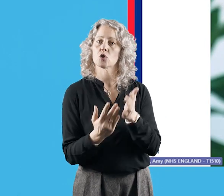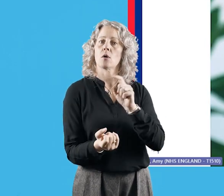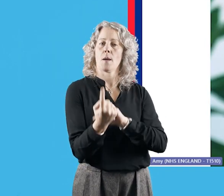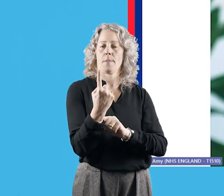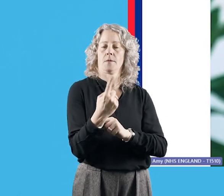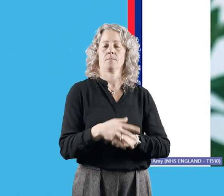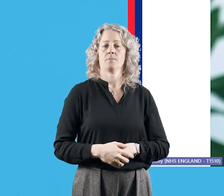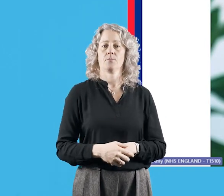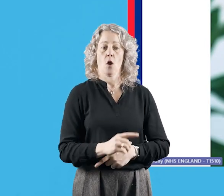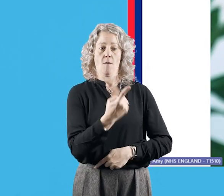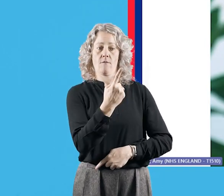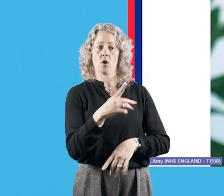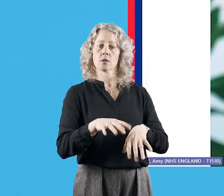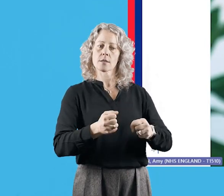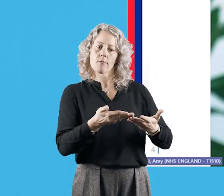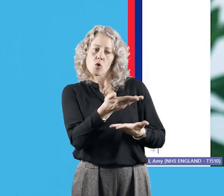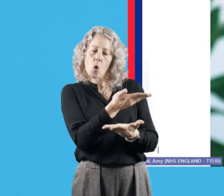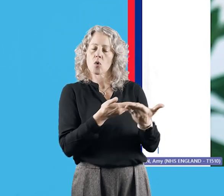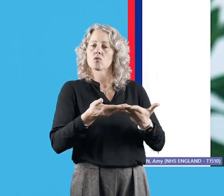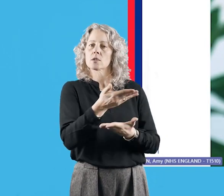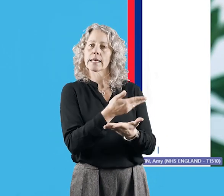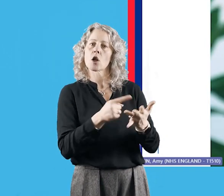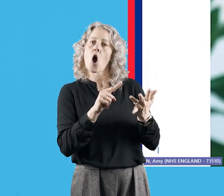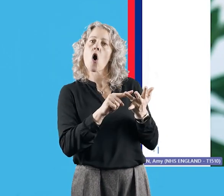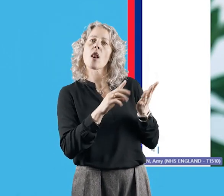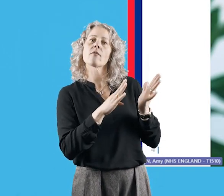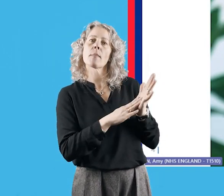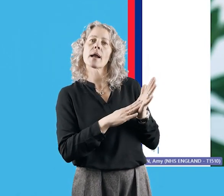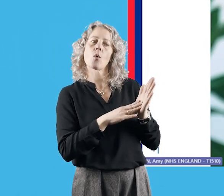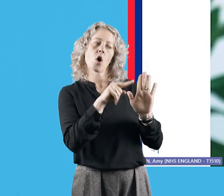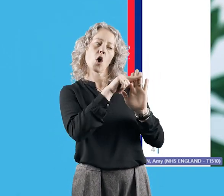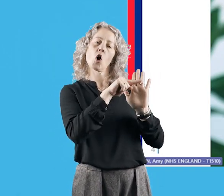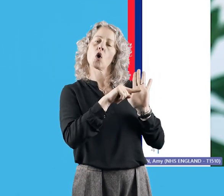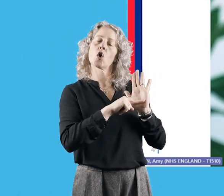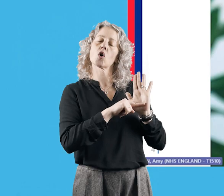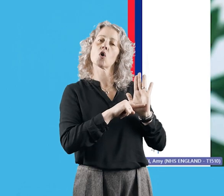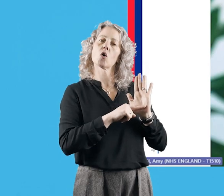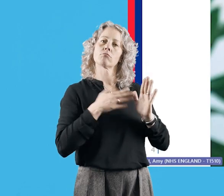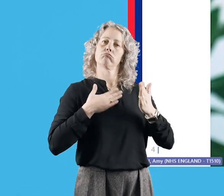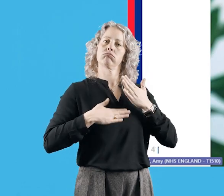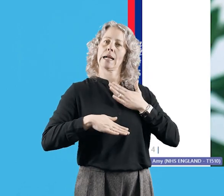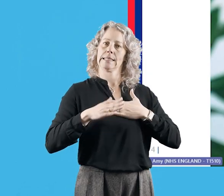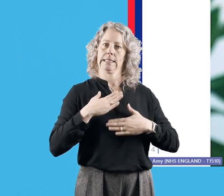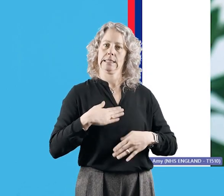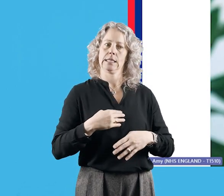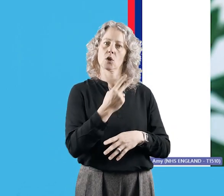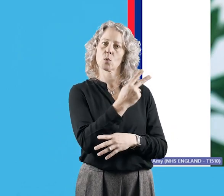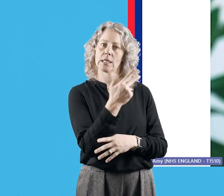Firstly, we've launched a consultation on the Oliver McGowan Code of Practise in June 2023, which will support